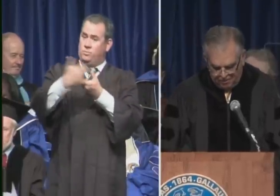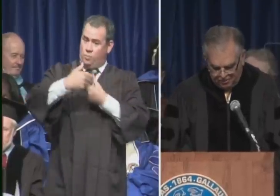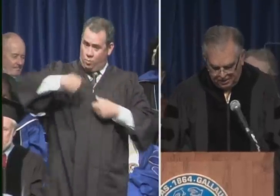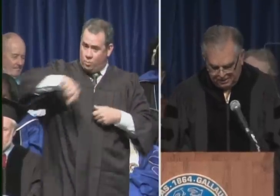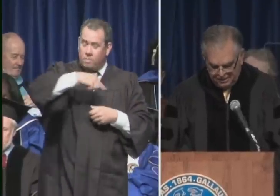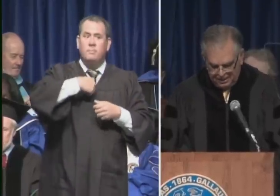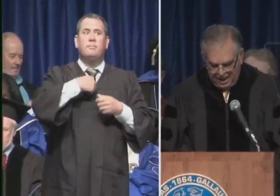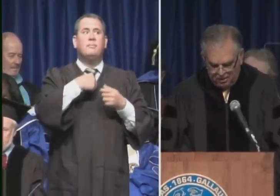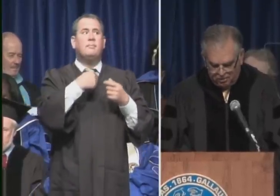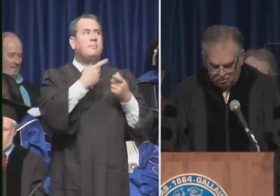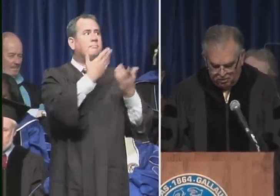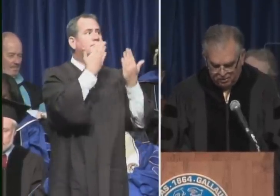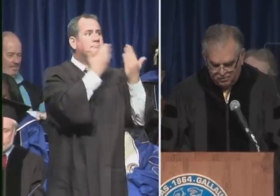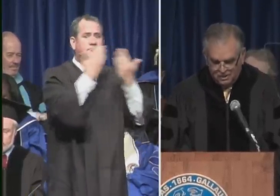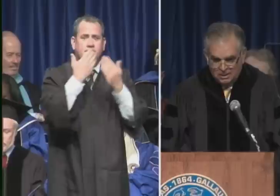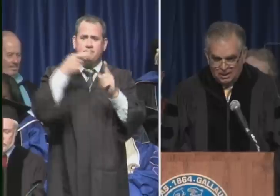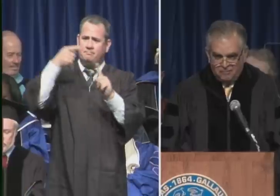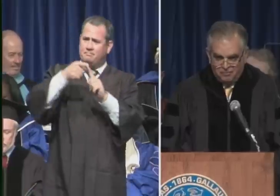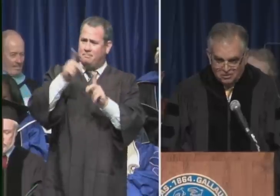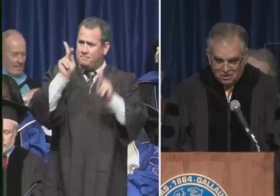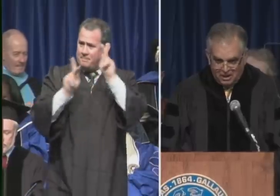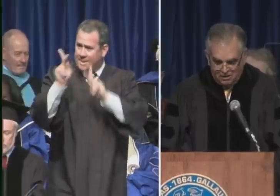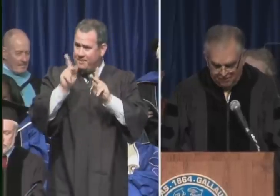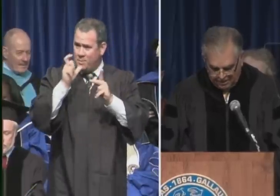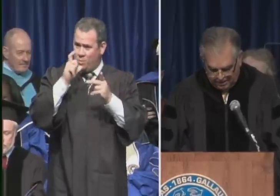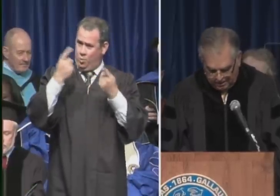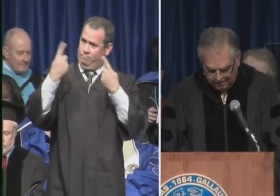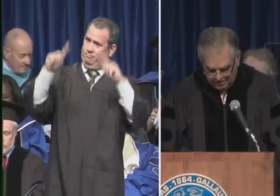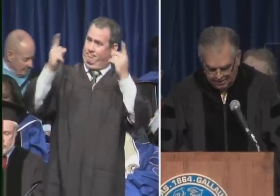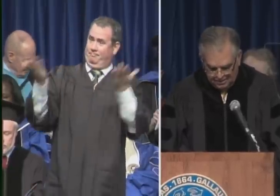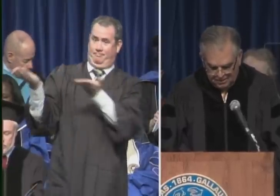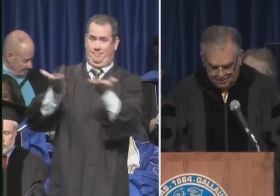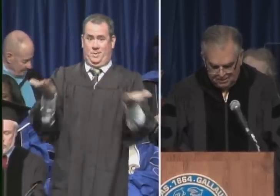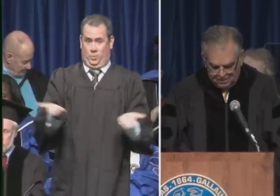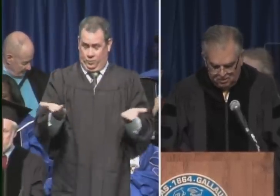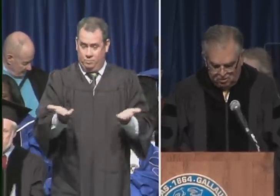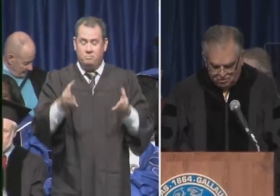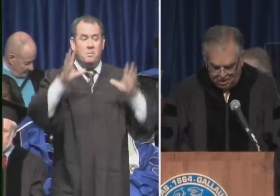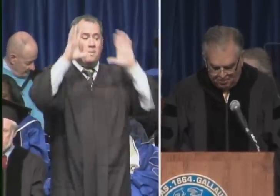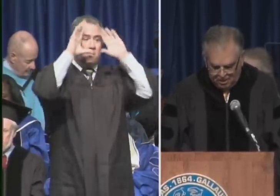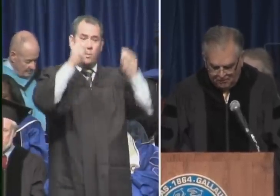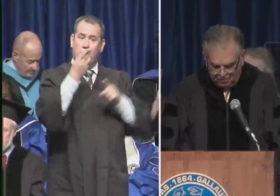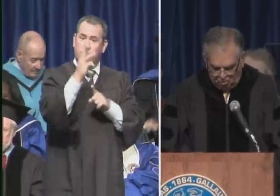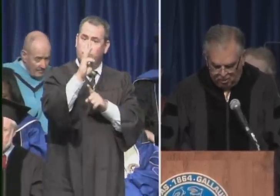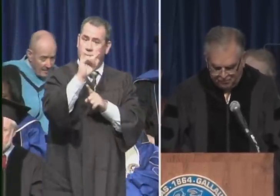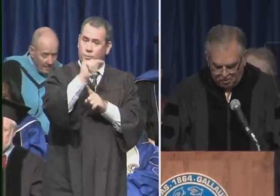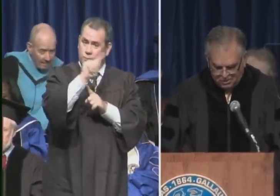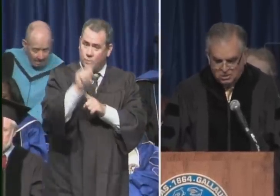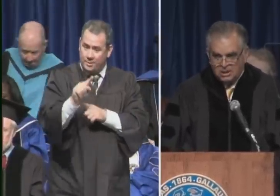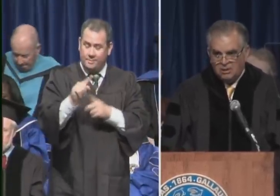Your President, Alan Hurwitz, and First Lady, Vicki. Your Chairman of the Board of Trustees,